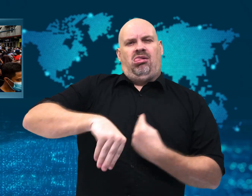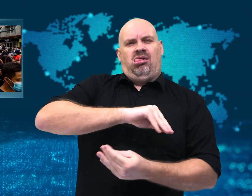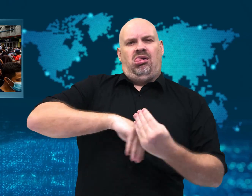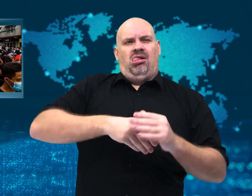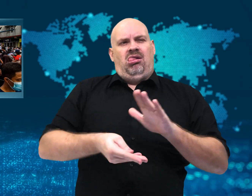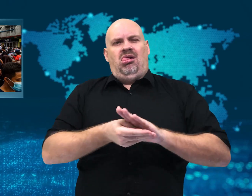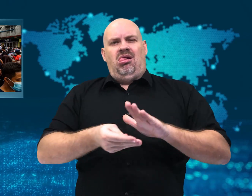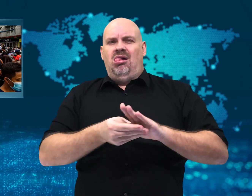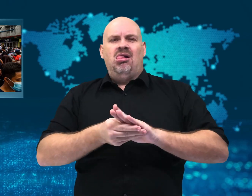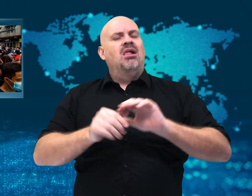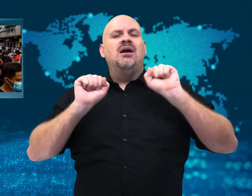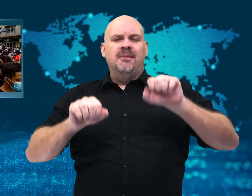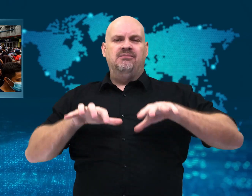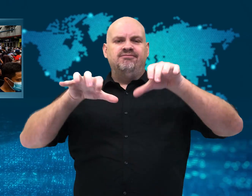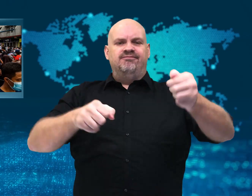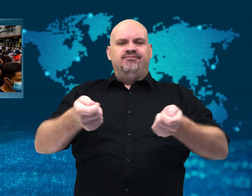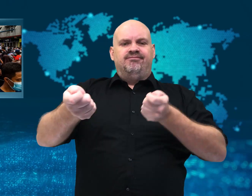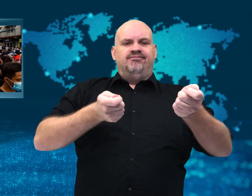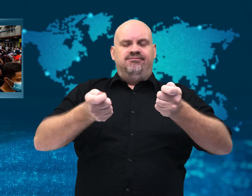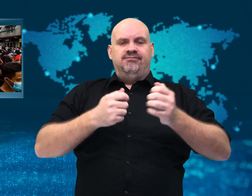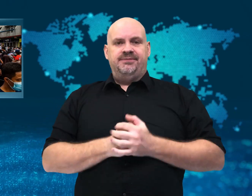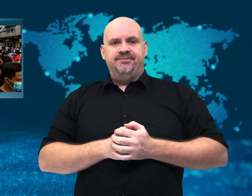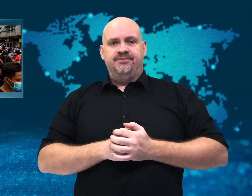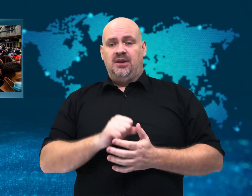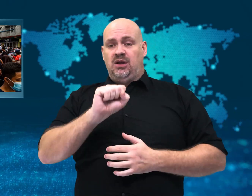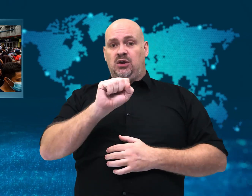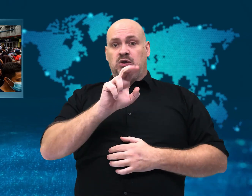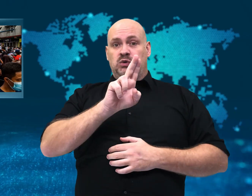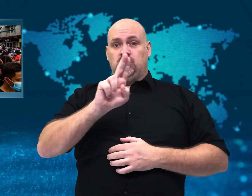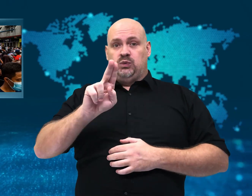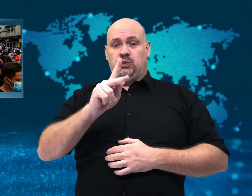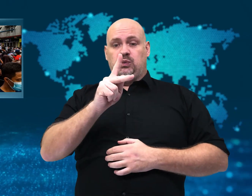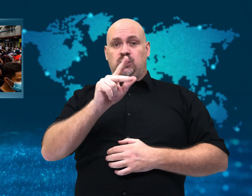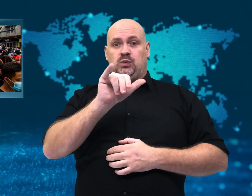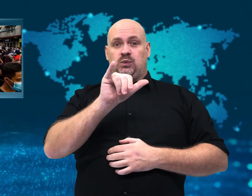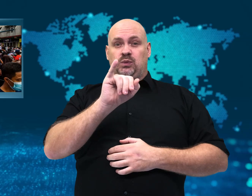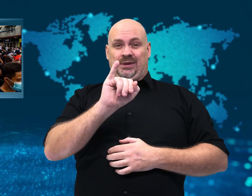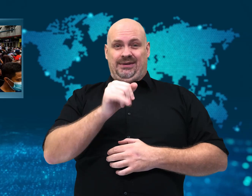election, held in November, had been rigged.